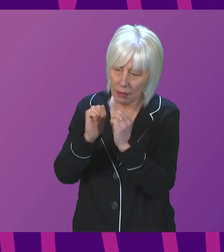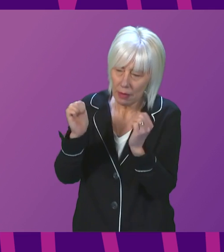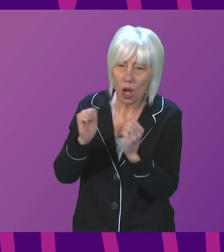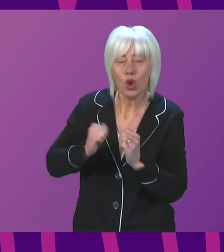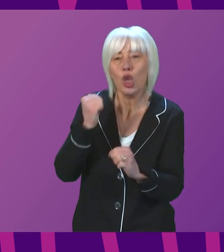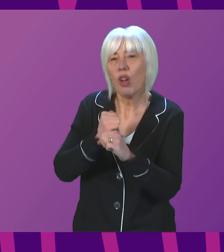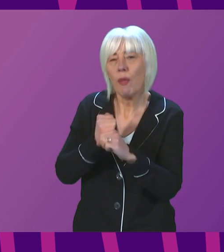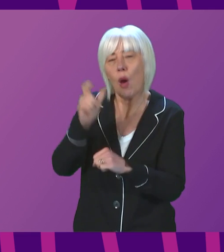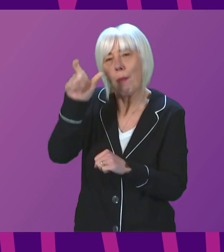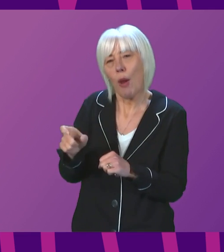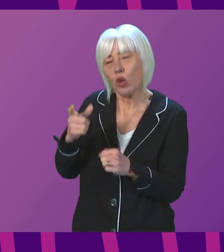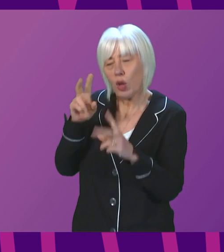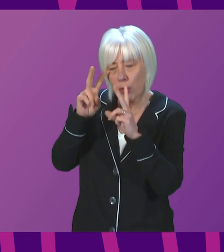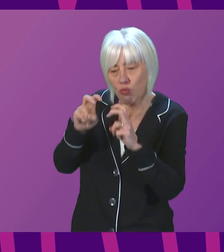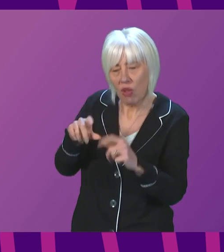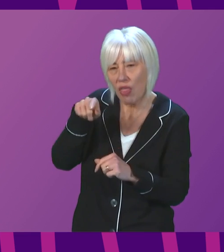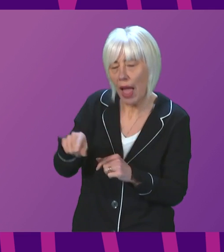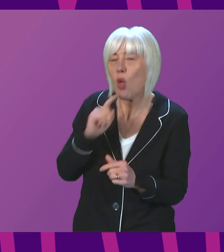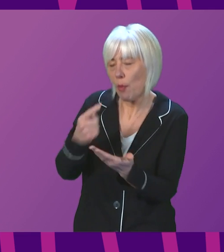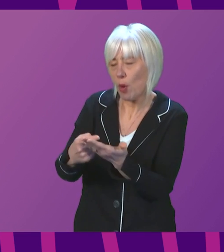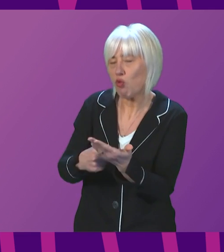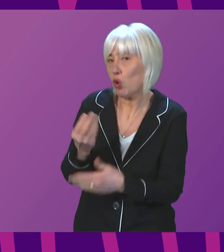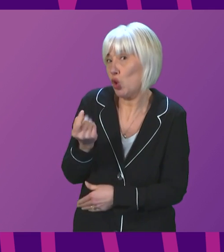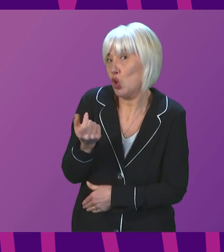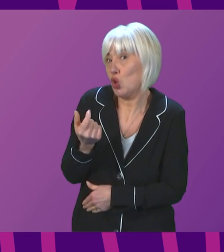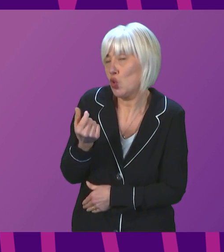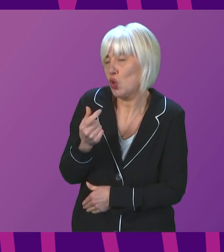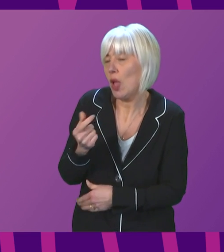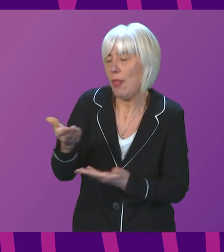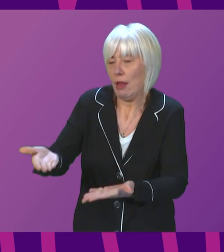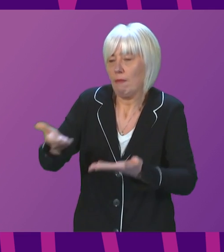She is due to report relatively soon, and we will reflect carefully on all of that.